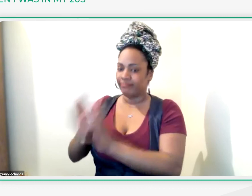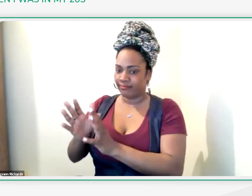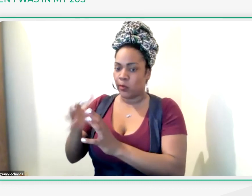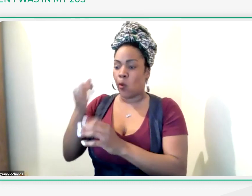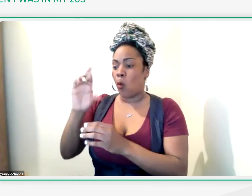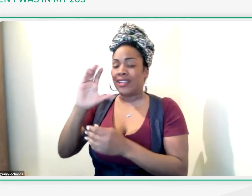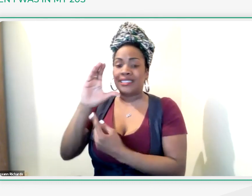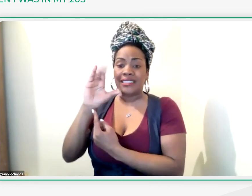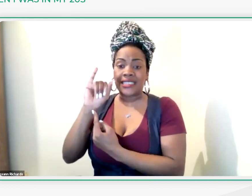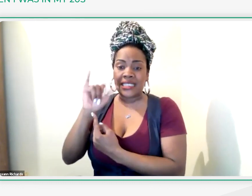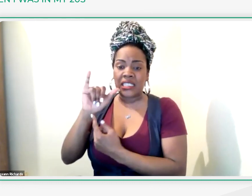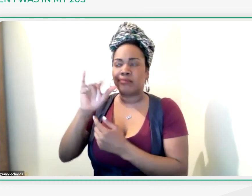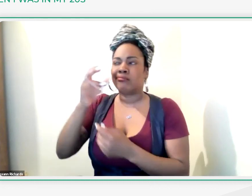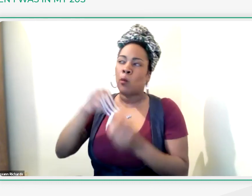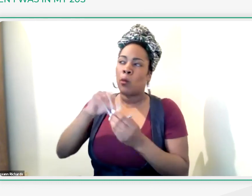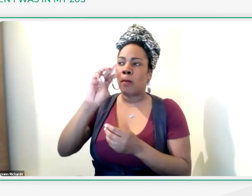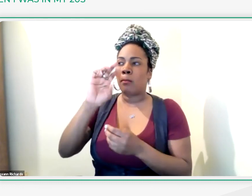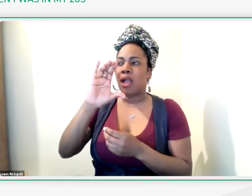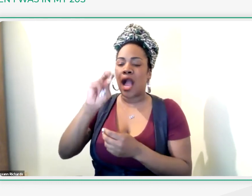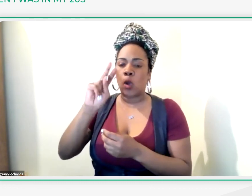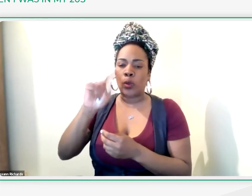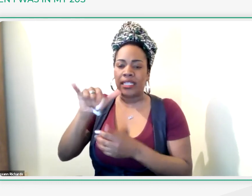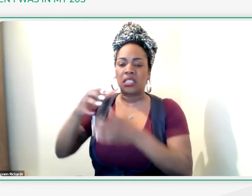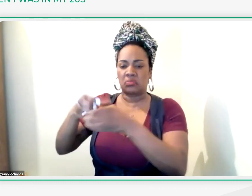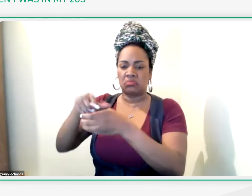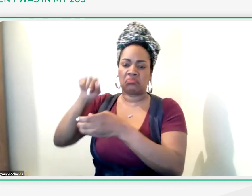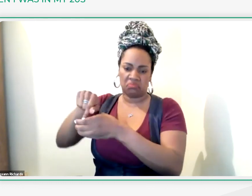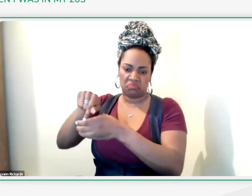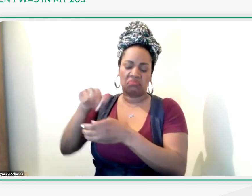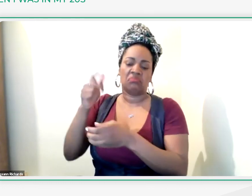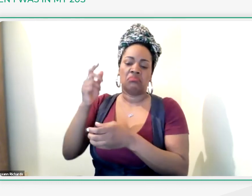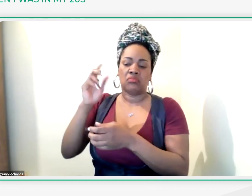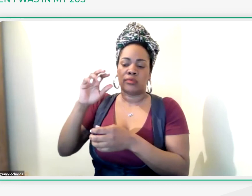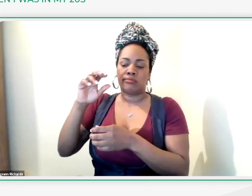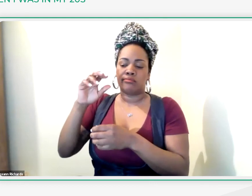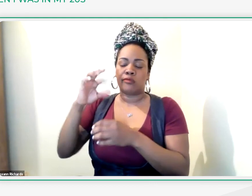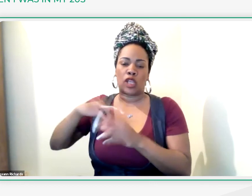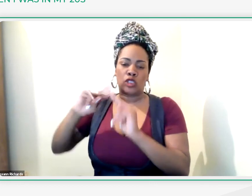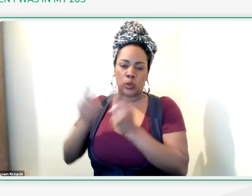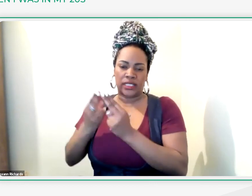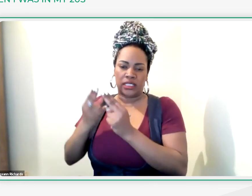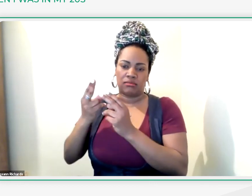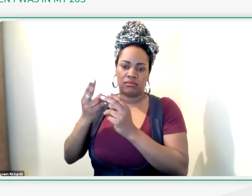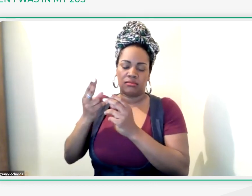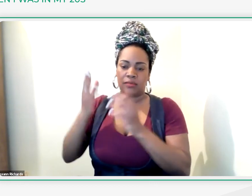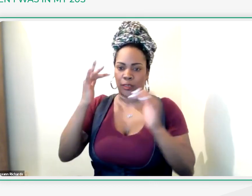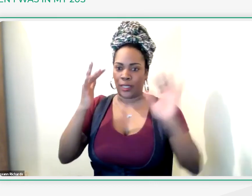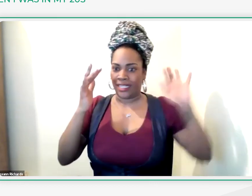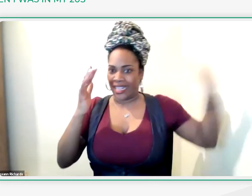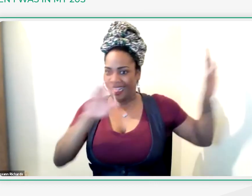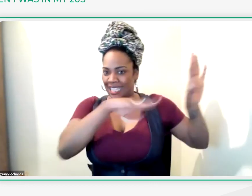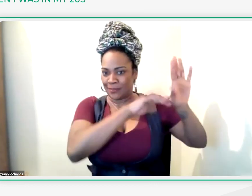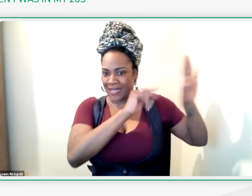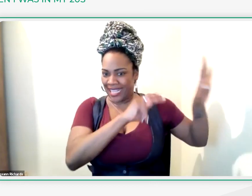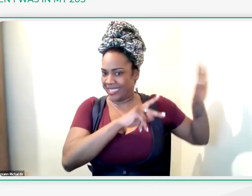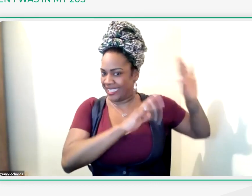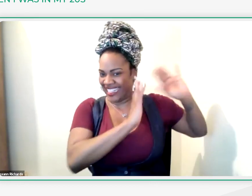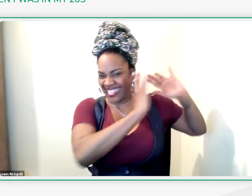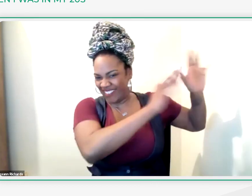There are some state and local, or even county-based credit unions that you may be able to get.